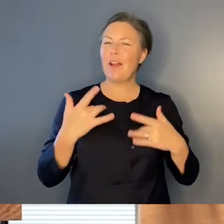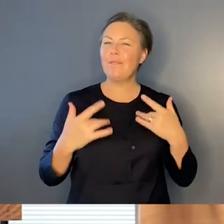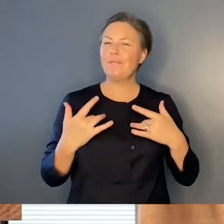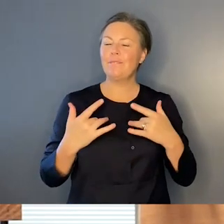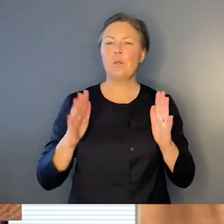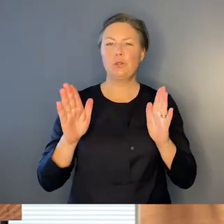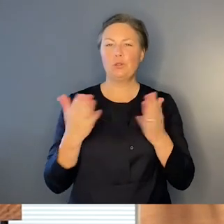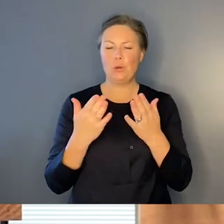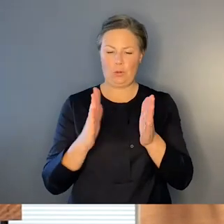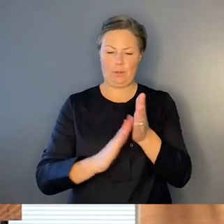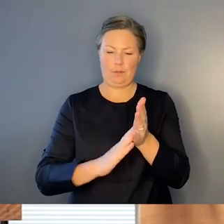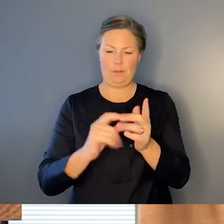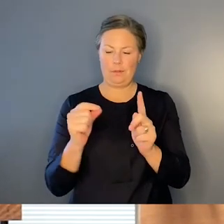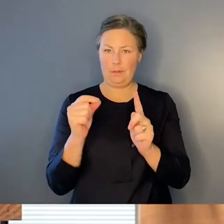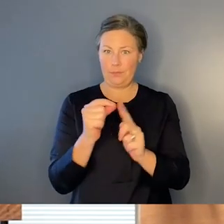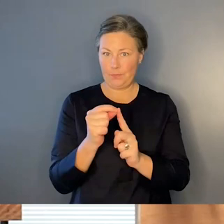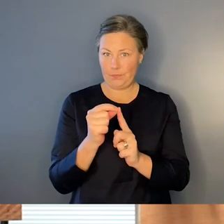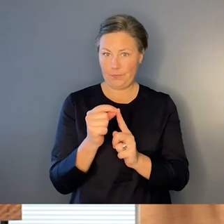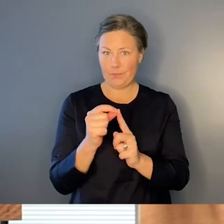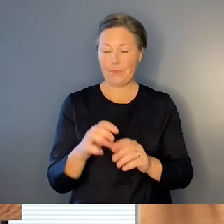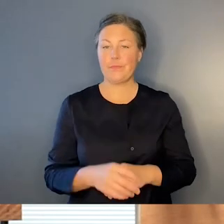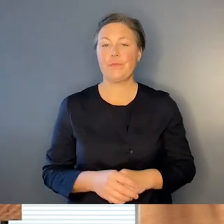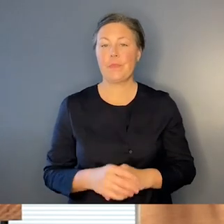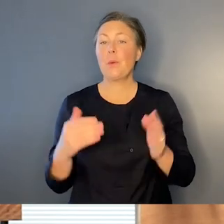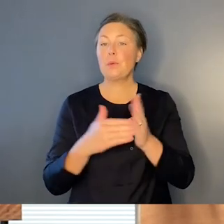what the common symptoms are, and options for managing those symptoms.